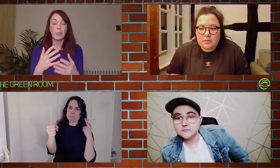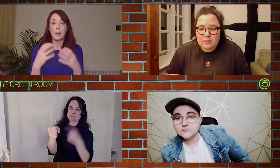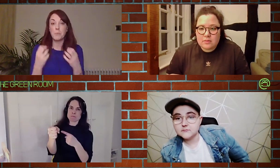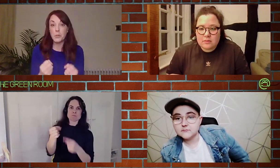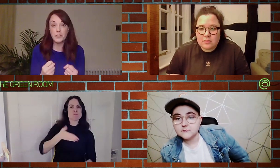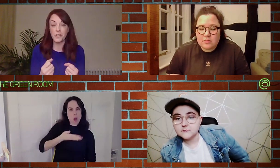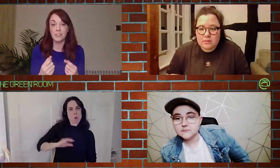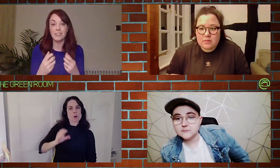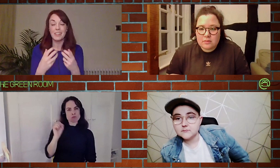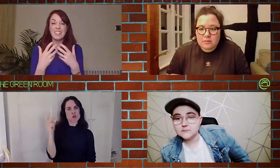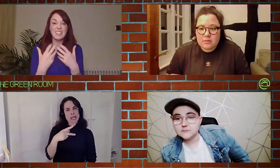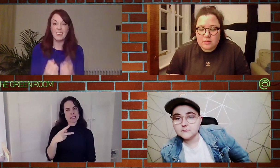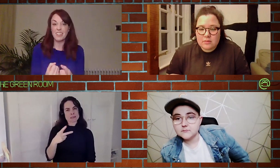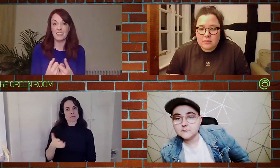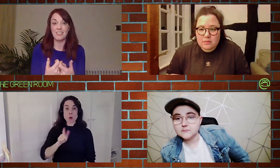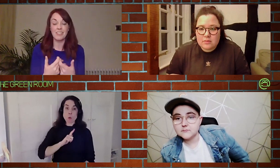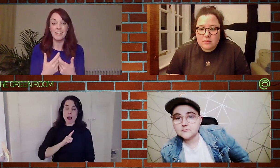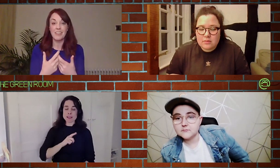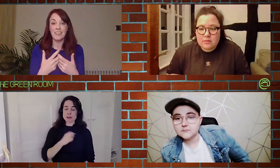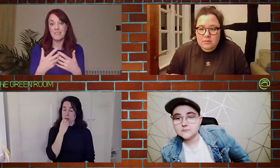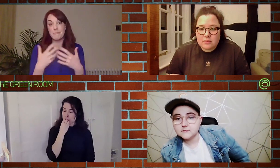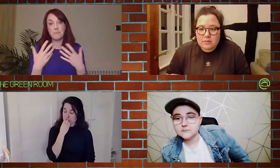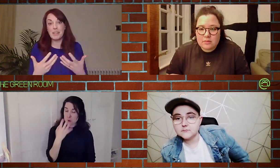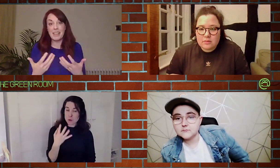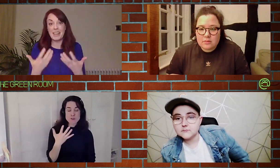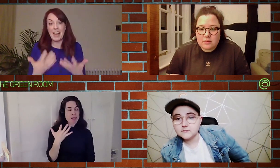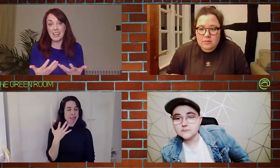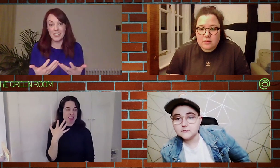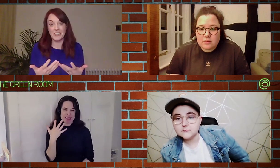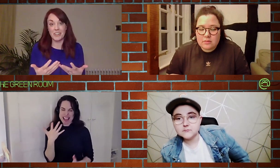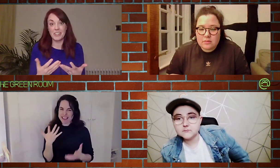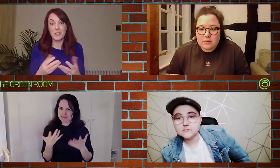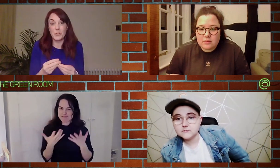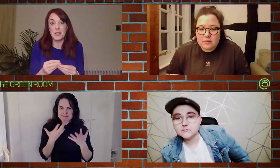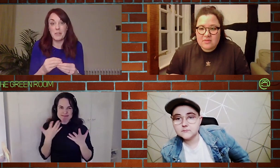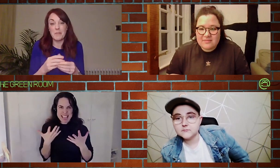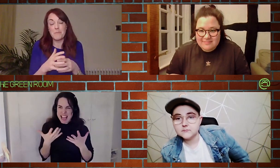a beautiful, subtle, brilliant actor that's going to